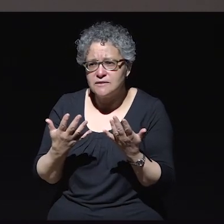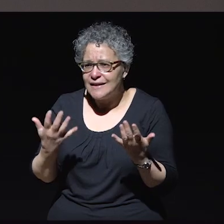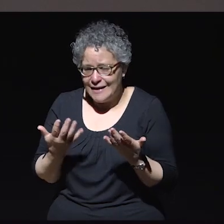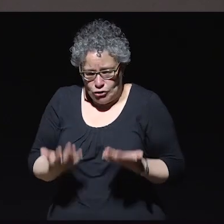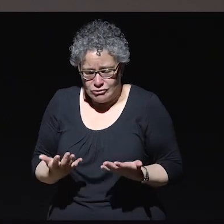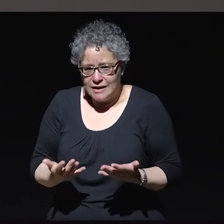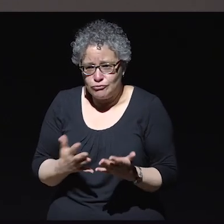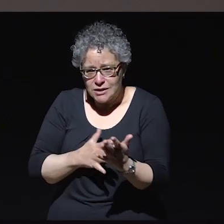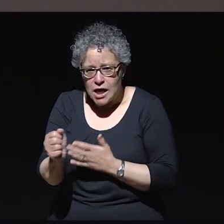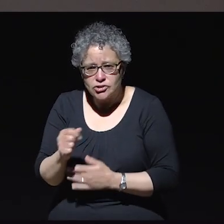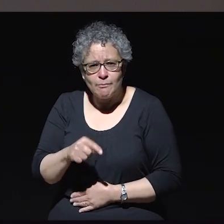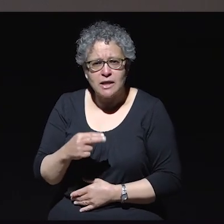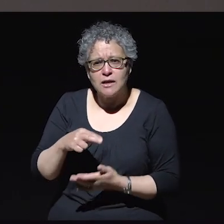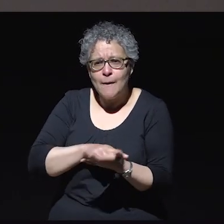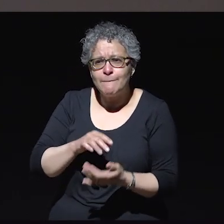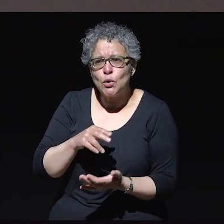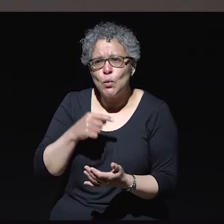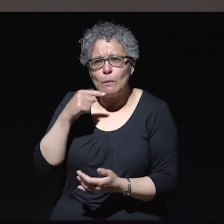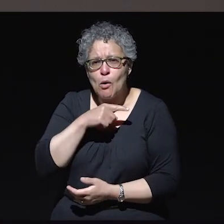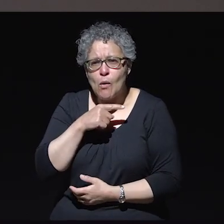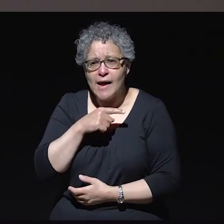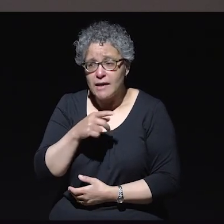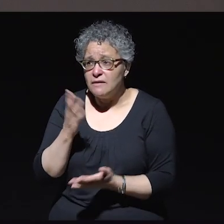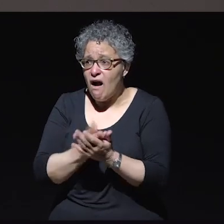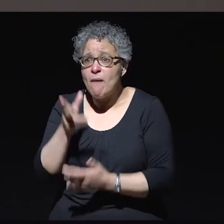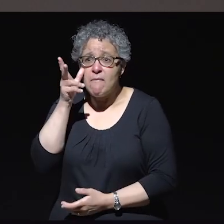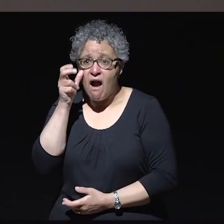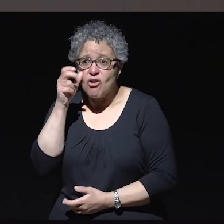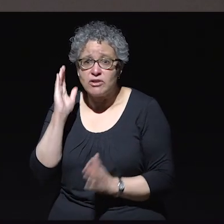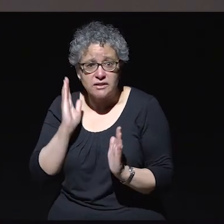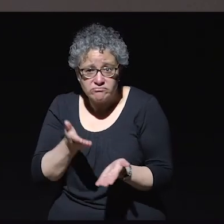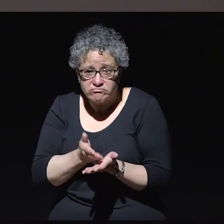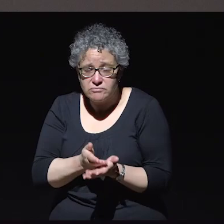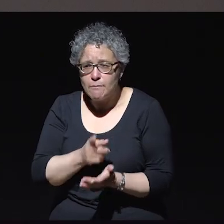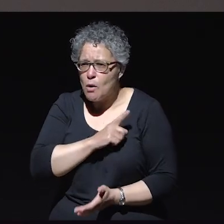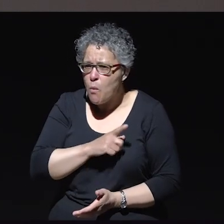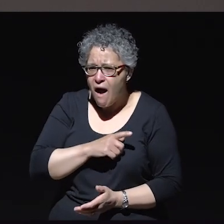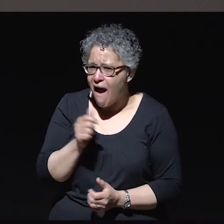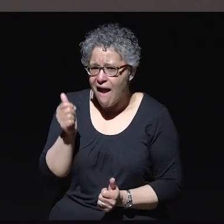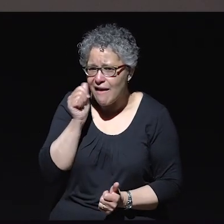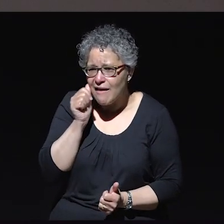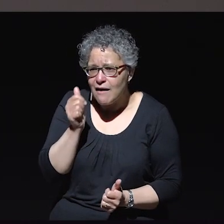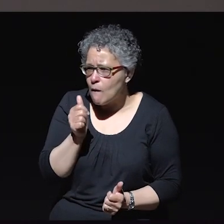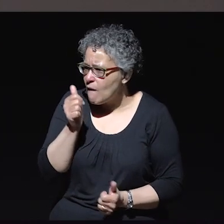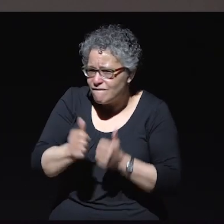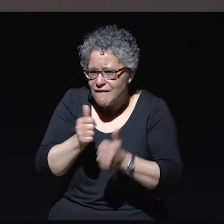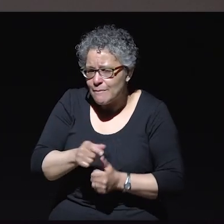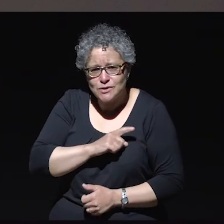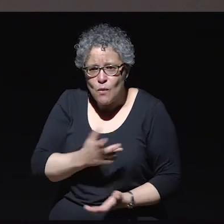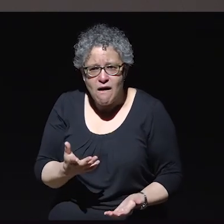but I think 'The Blue Boy' does deserve to be called iconic. You know, exactly why was this painting so famous? Why has it drawn so much attention